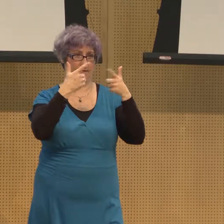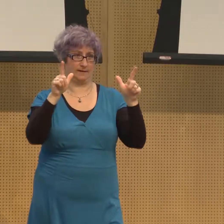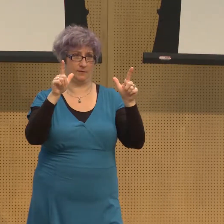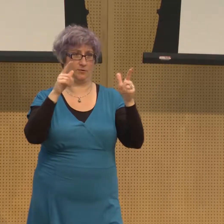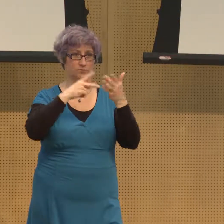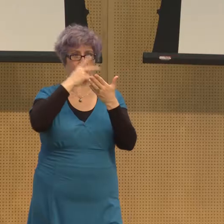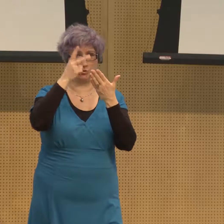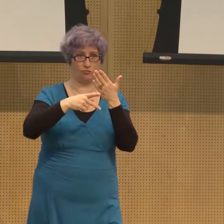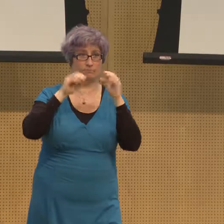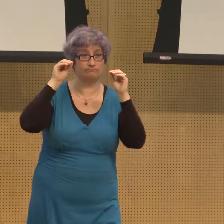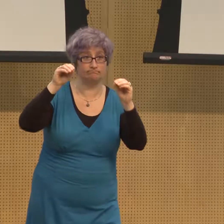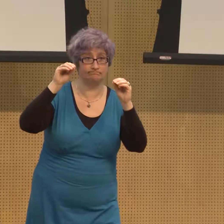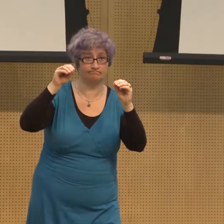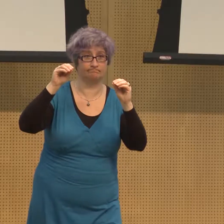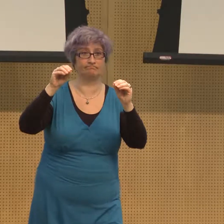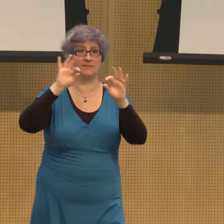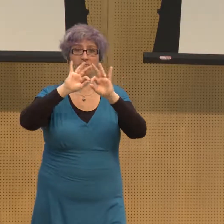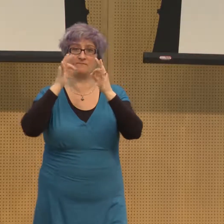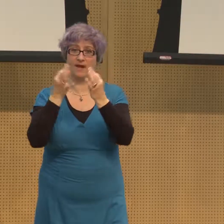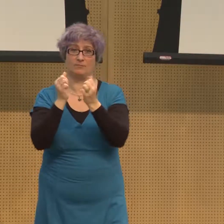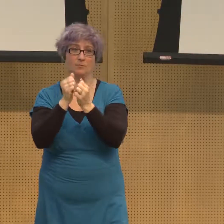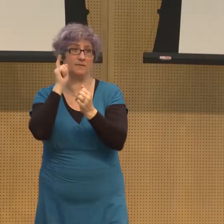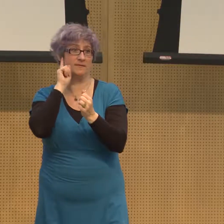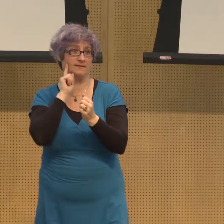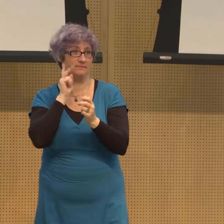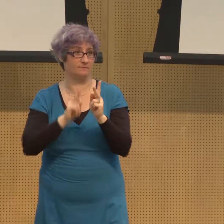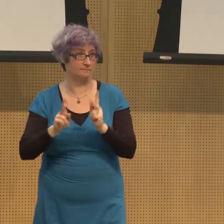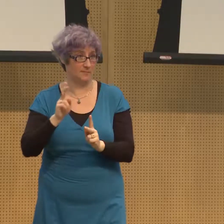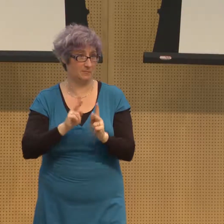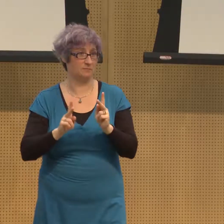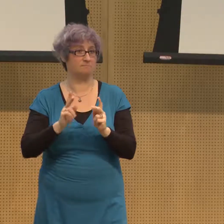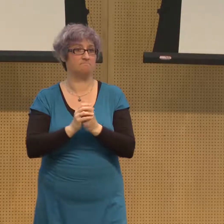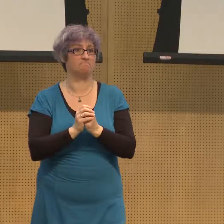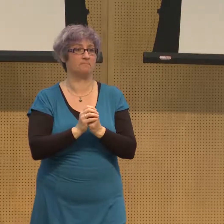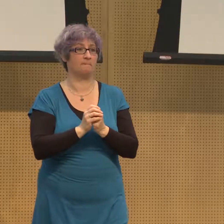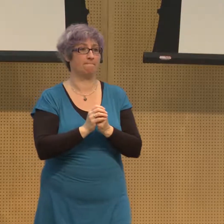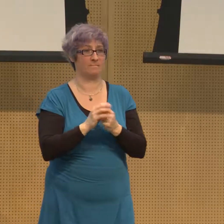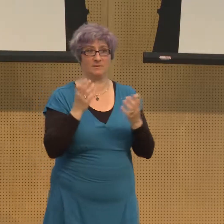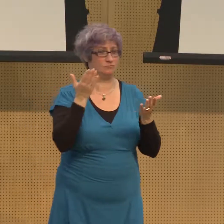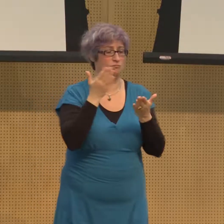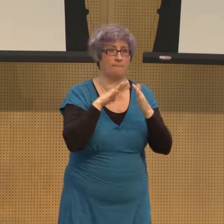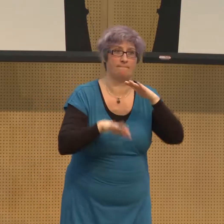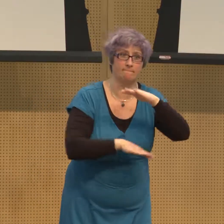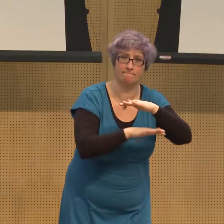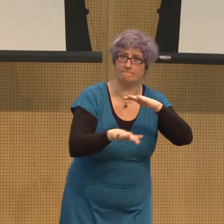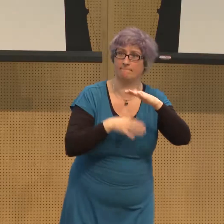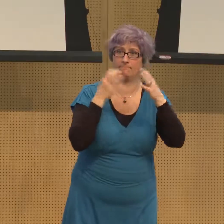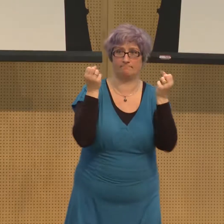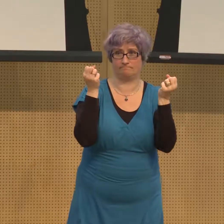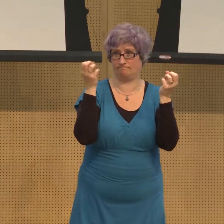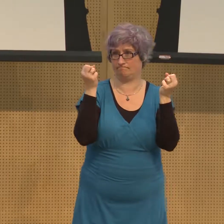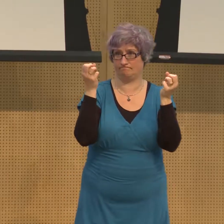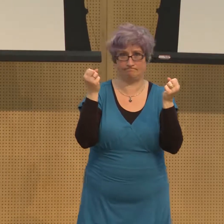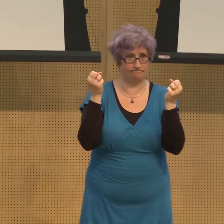Which is a rural sign language program to teach families with deaf members of their family.